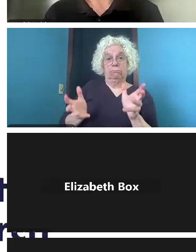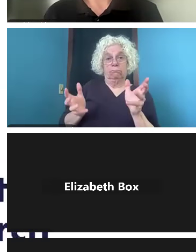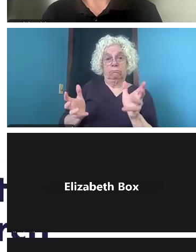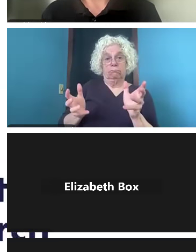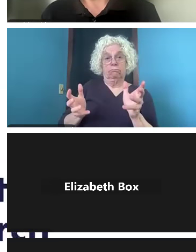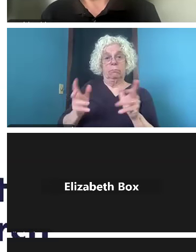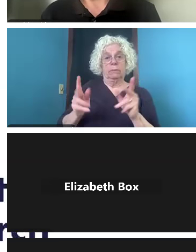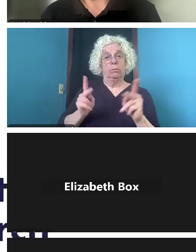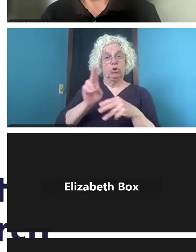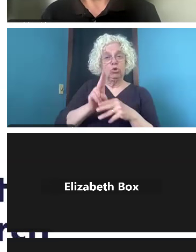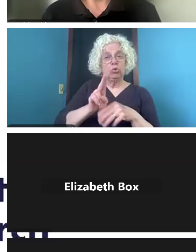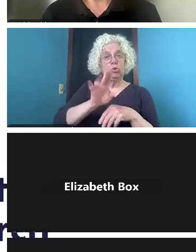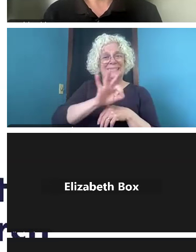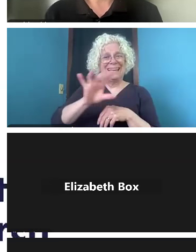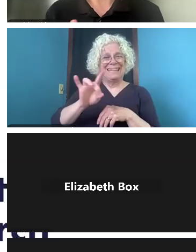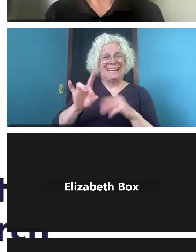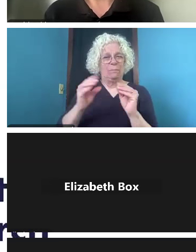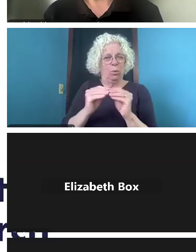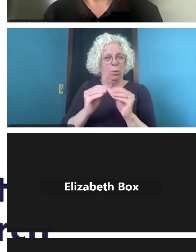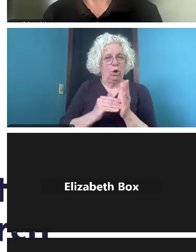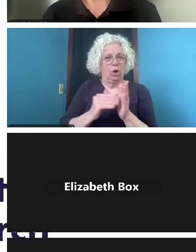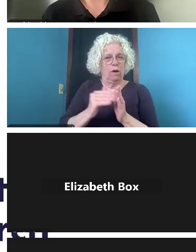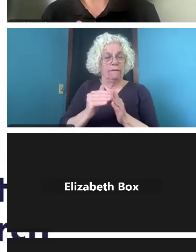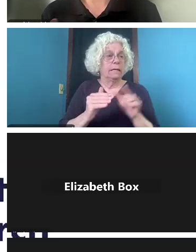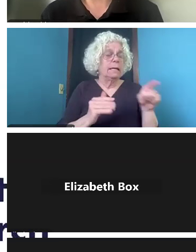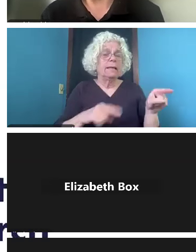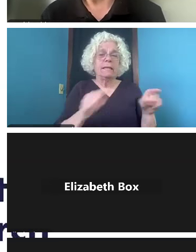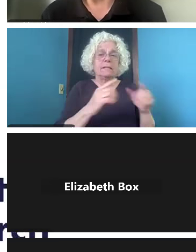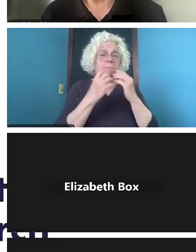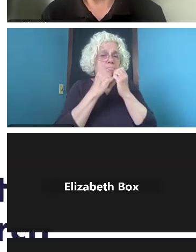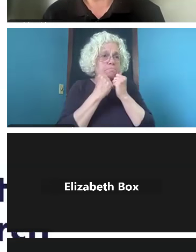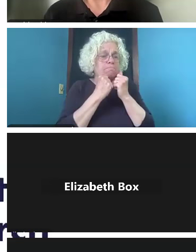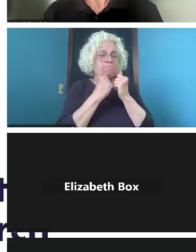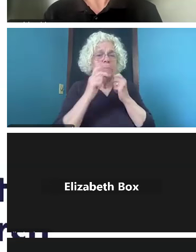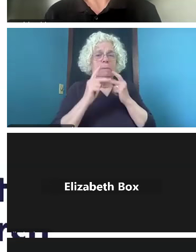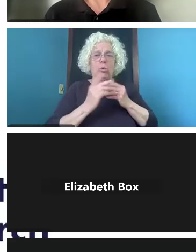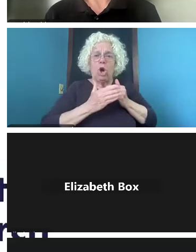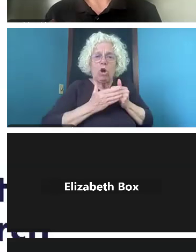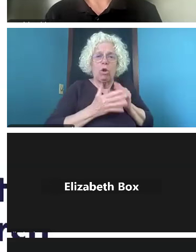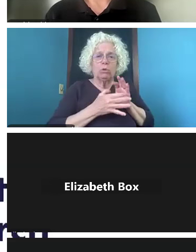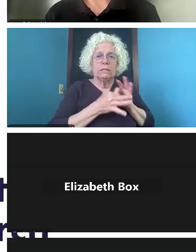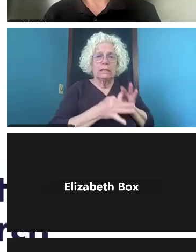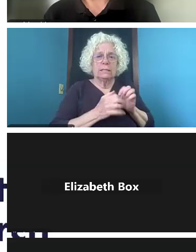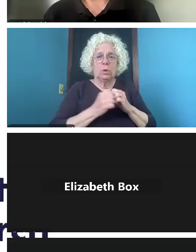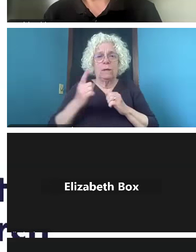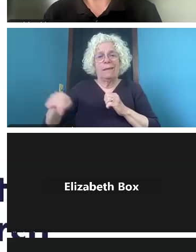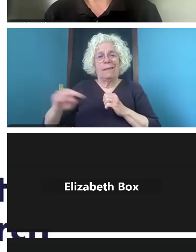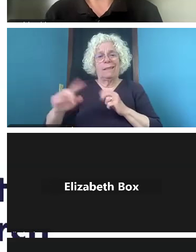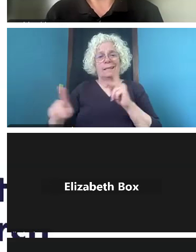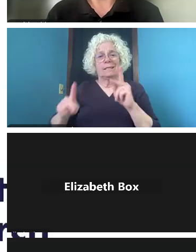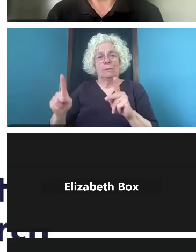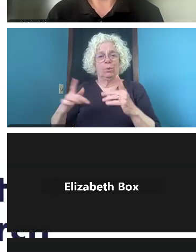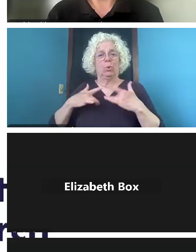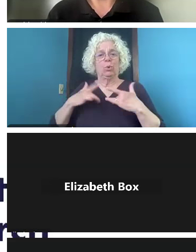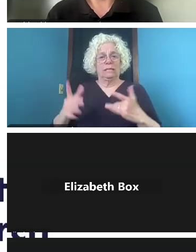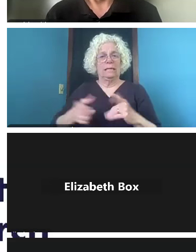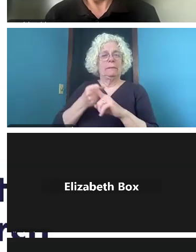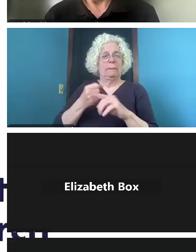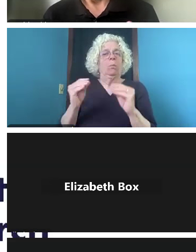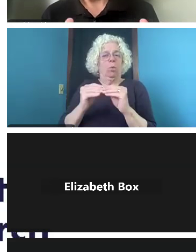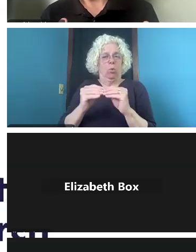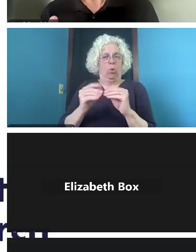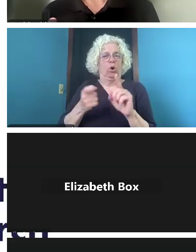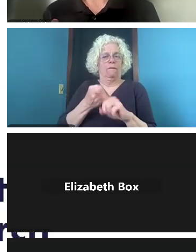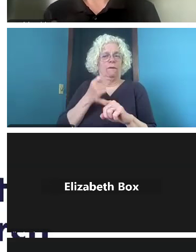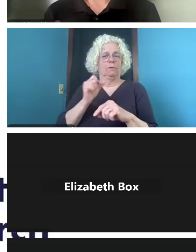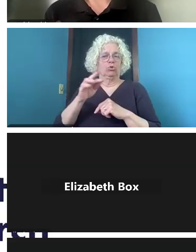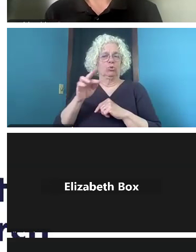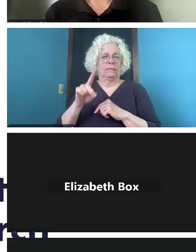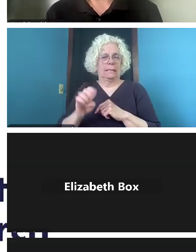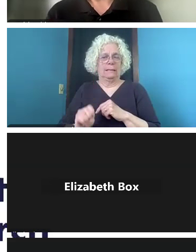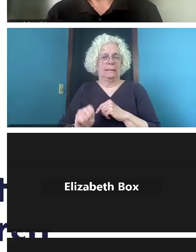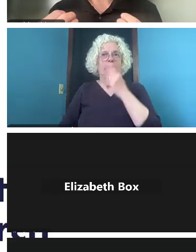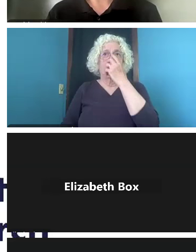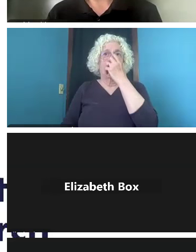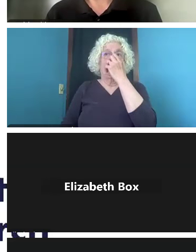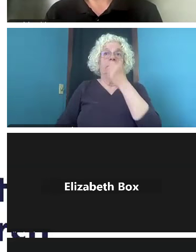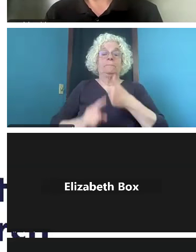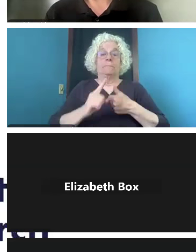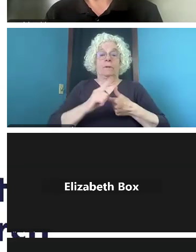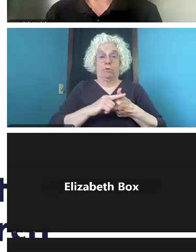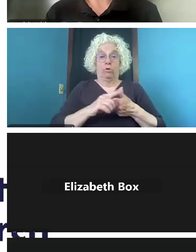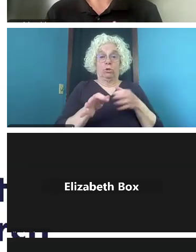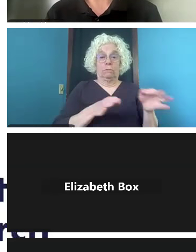their relationship. These are our loved ones, closest connections to our populations disproportionately impacted. So we'll first talk about the methodology,